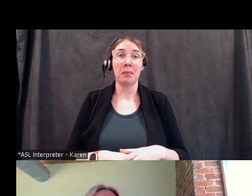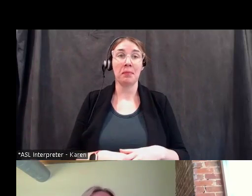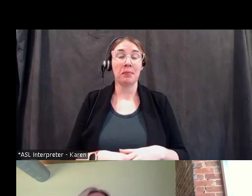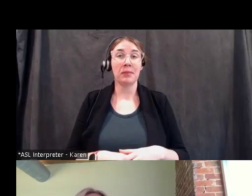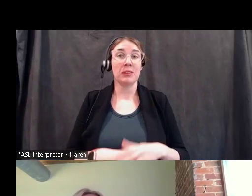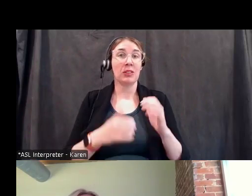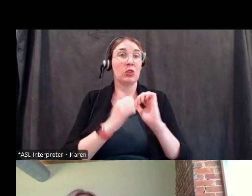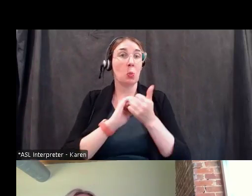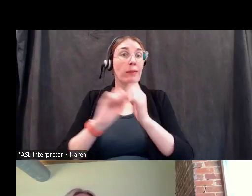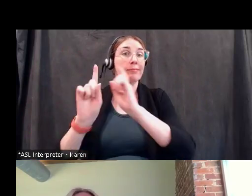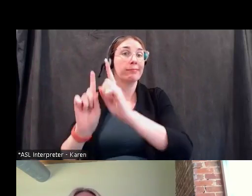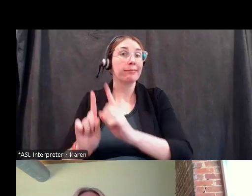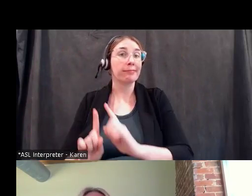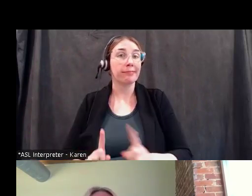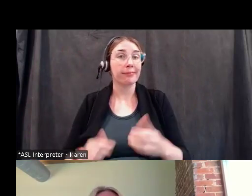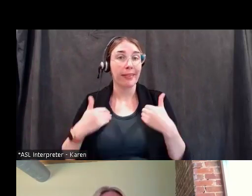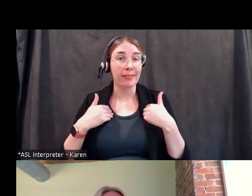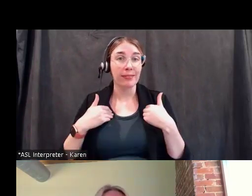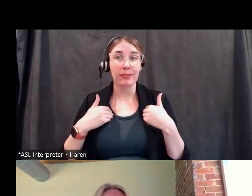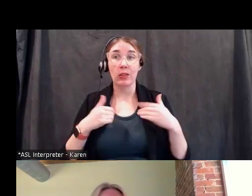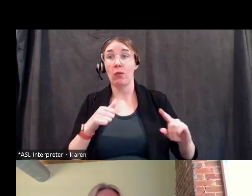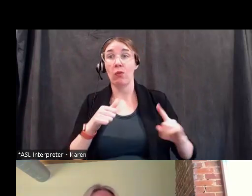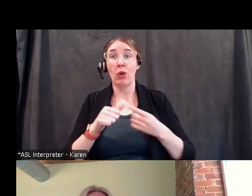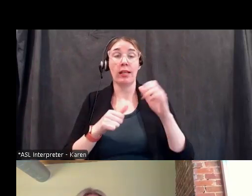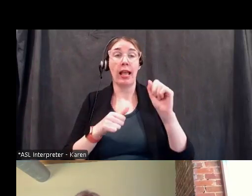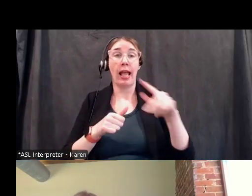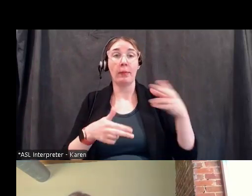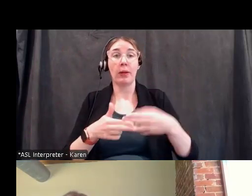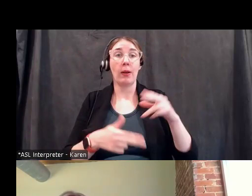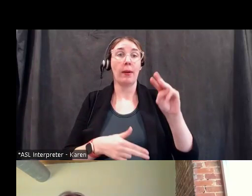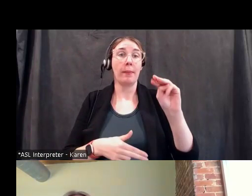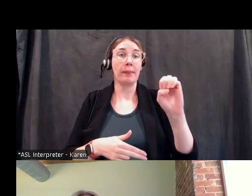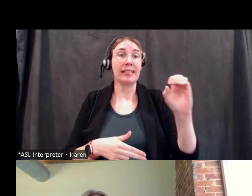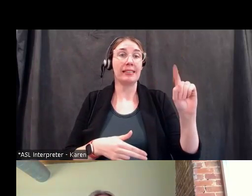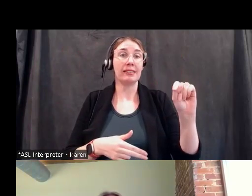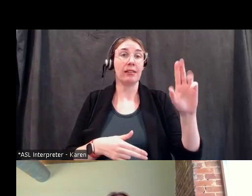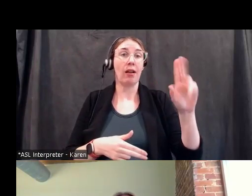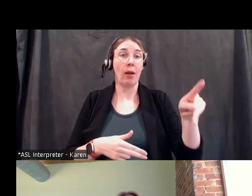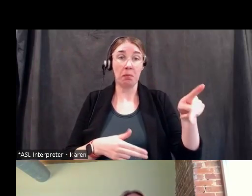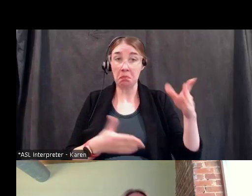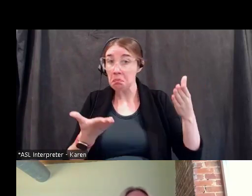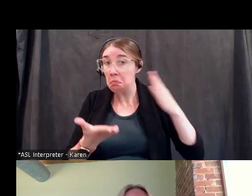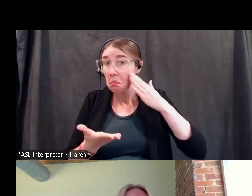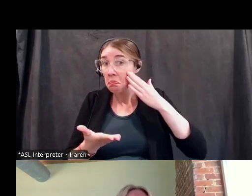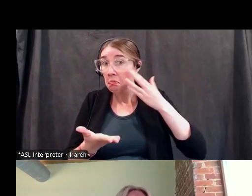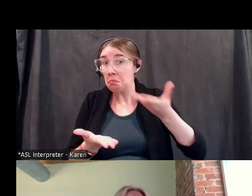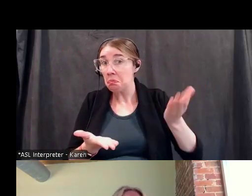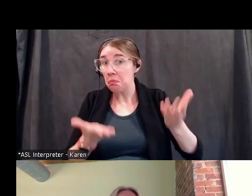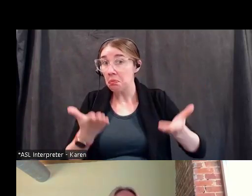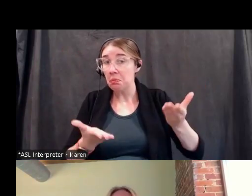One of the first things I want to talk about is an app called Meetup. You may have heard of it. It's an app that you can meet